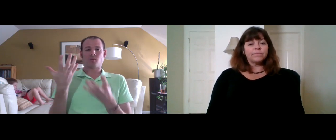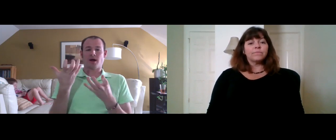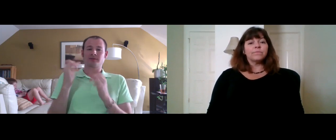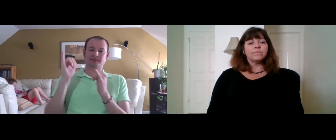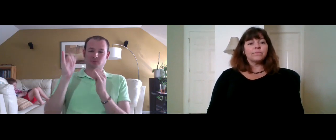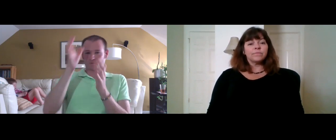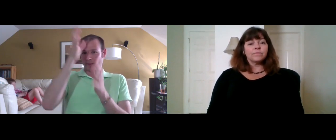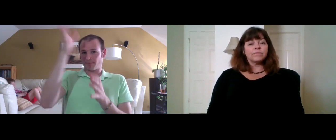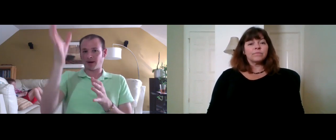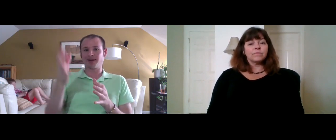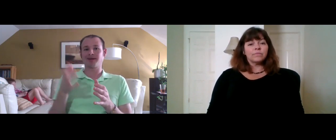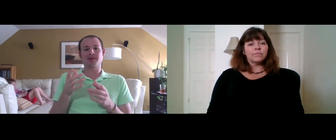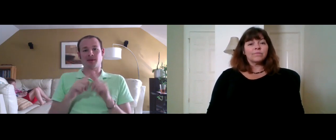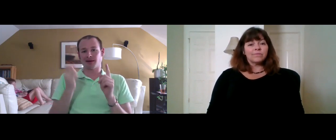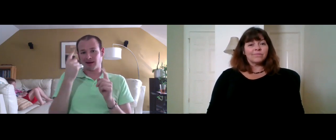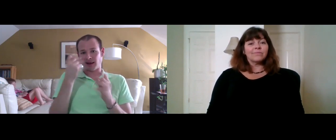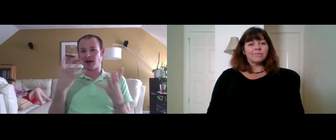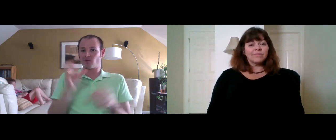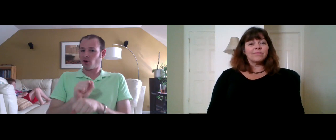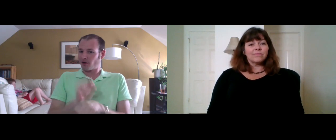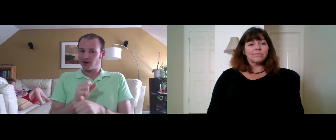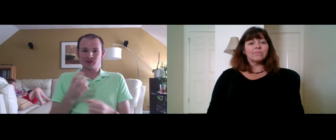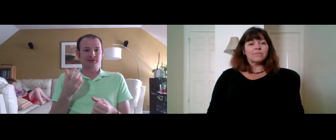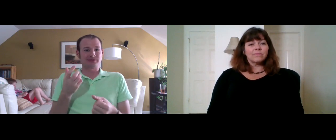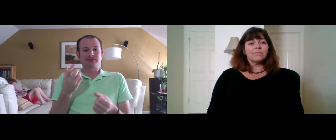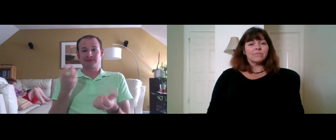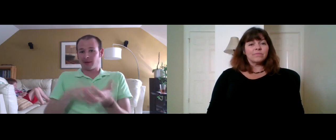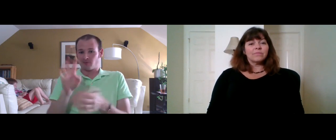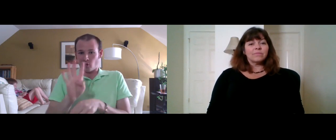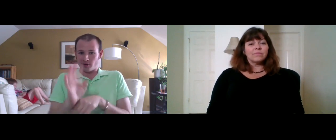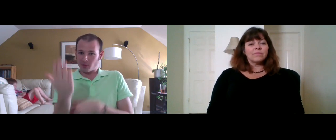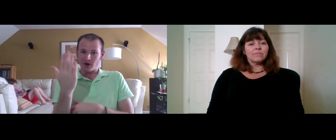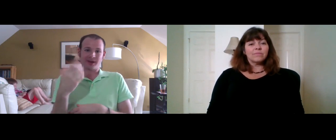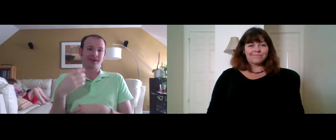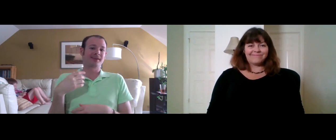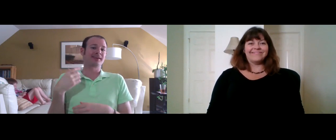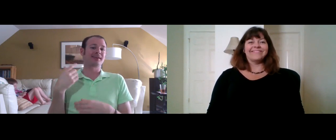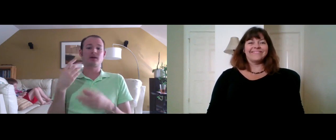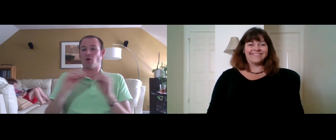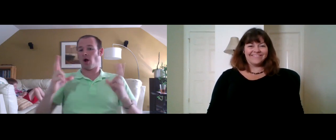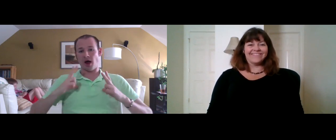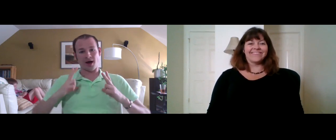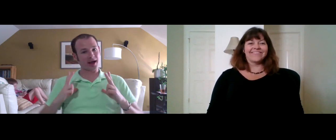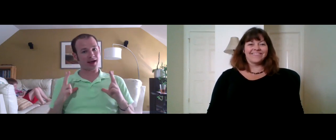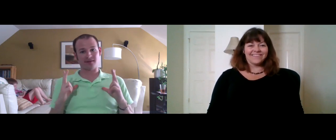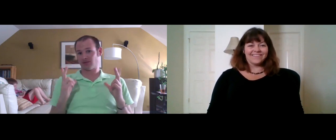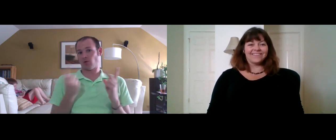I wanted to do the same as my grandfather it's a lot of work getting up at four a.m. No holidays